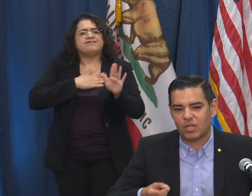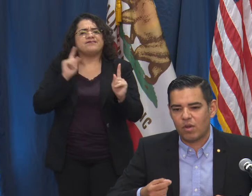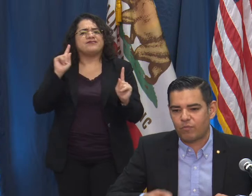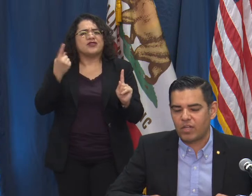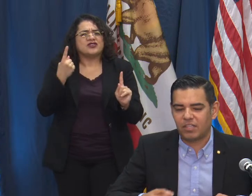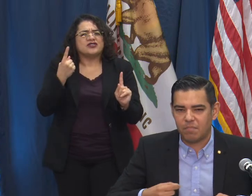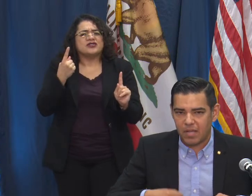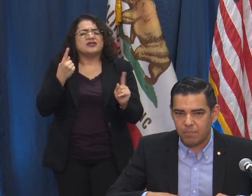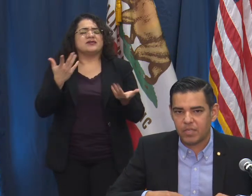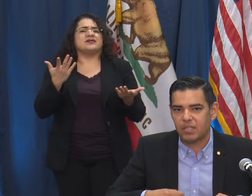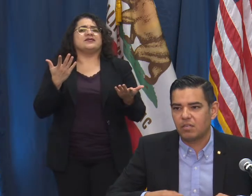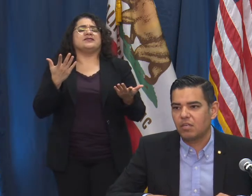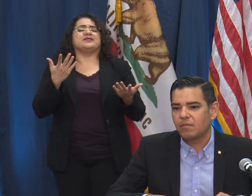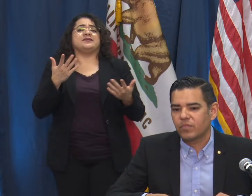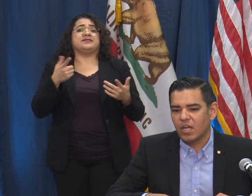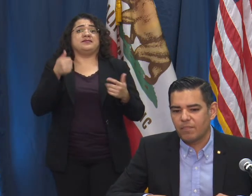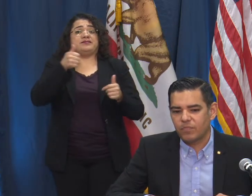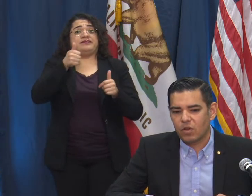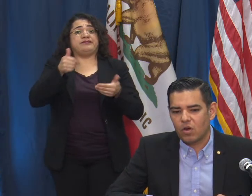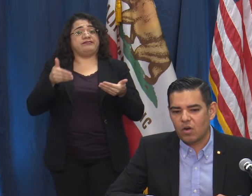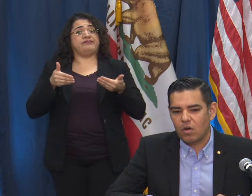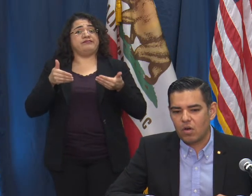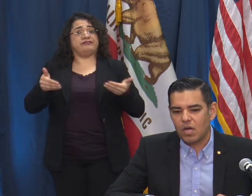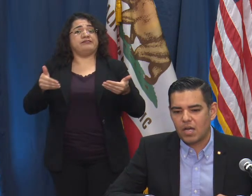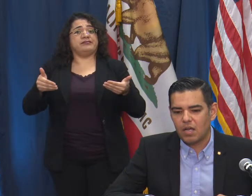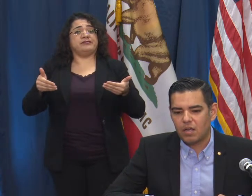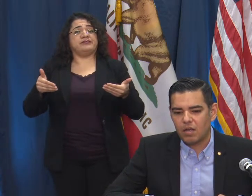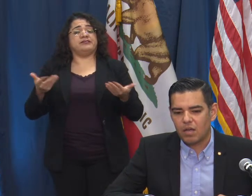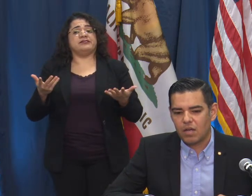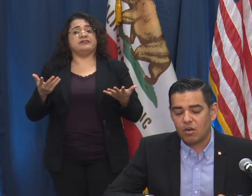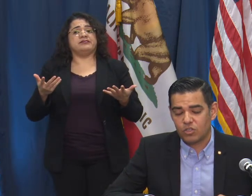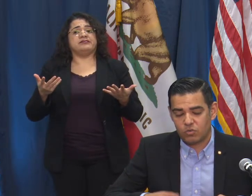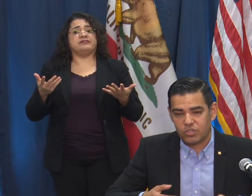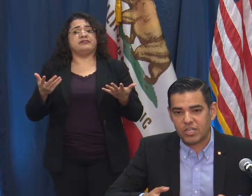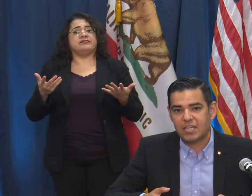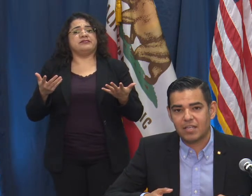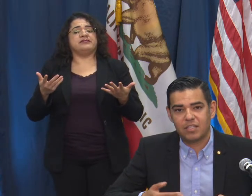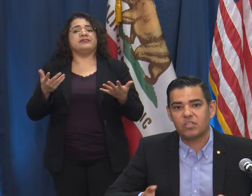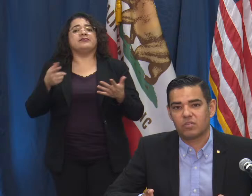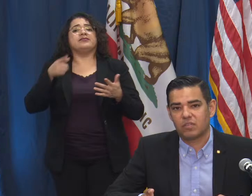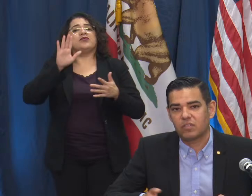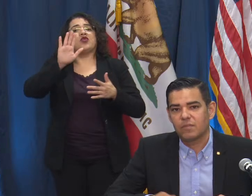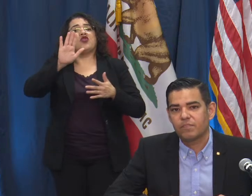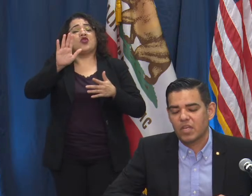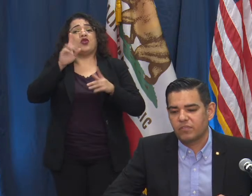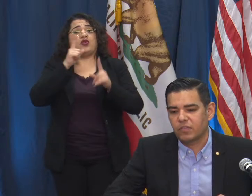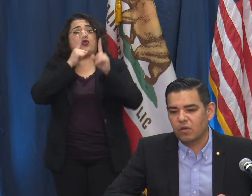quite frankly in my opinion are short-sighted and dangerous. I